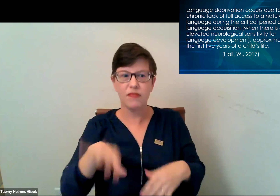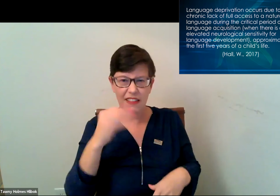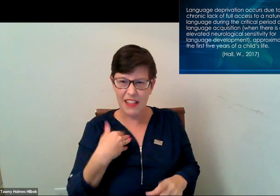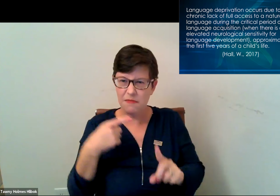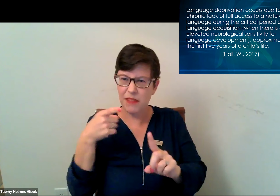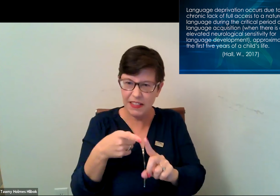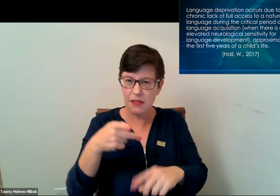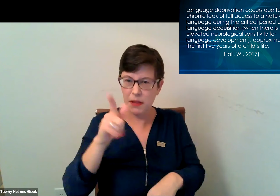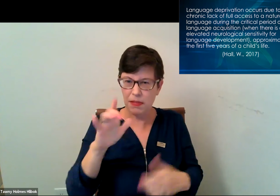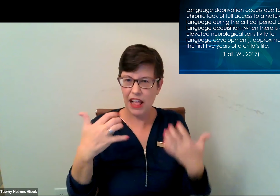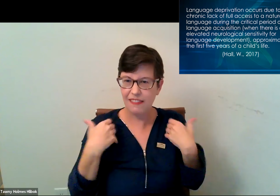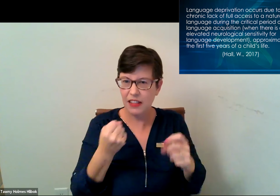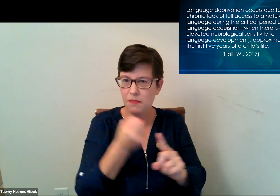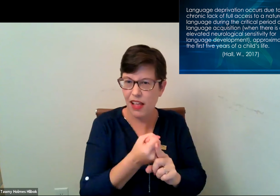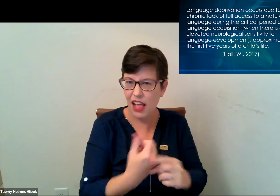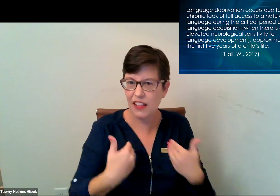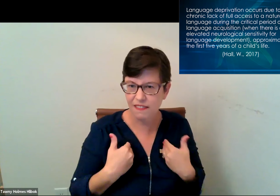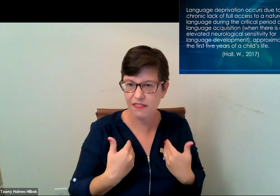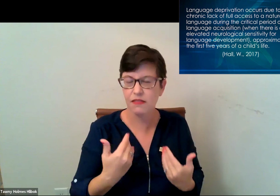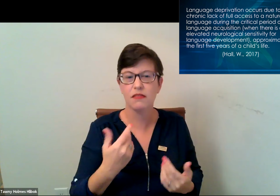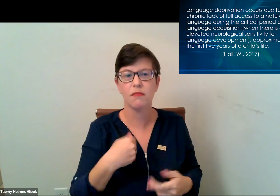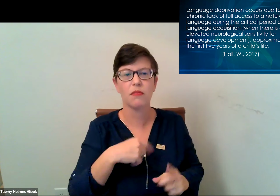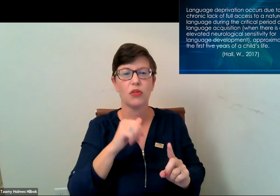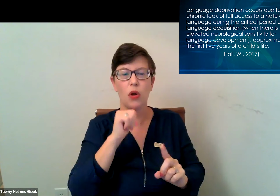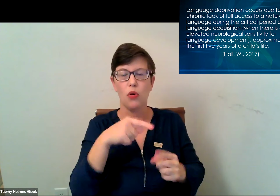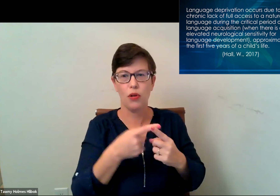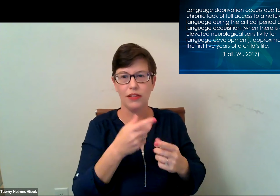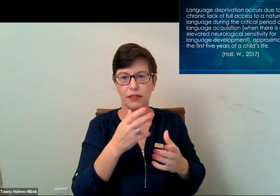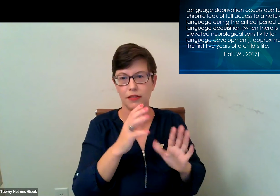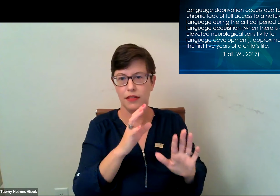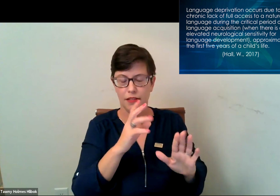still happening, to this day, still happening, to this day, so there is an impact on public health.